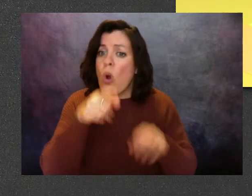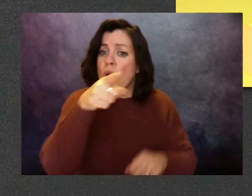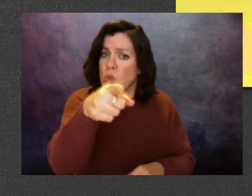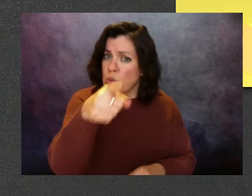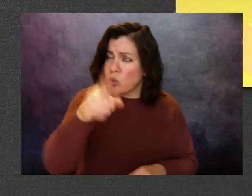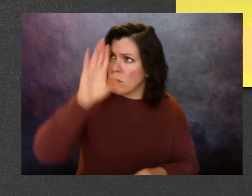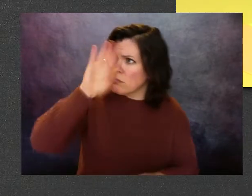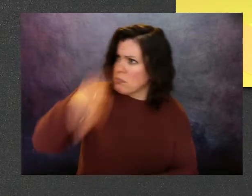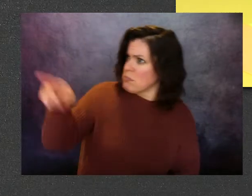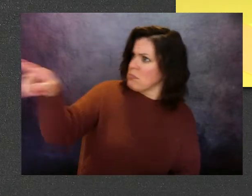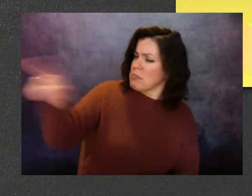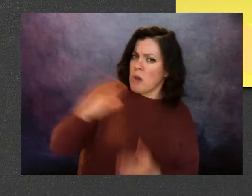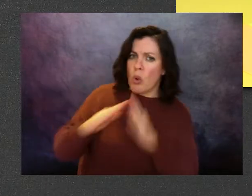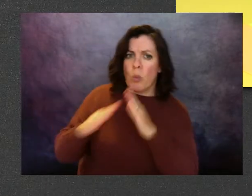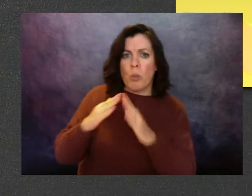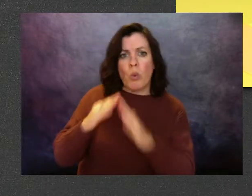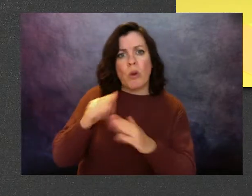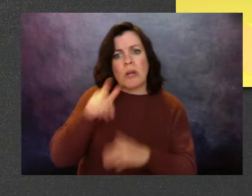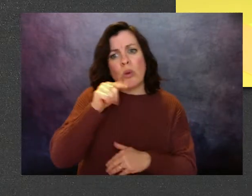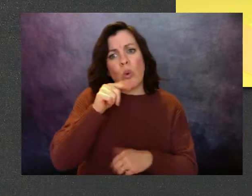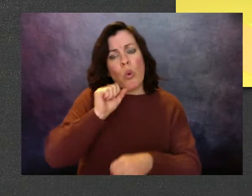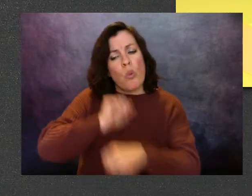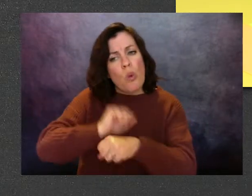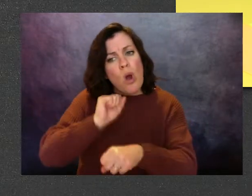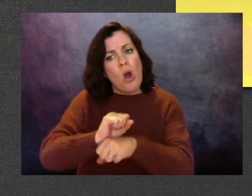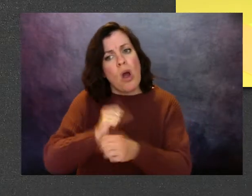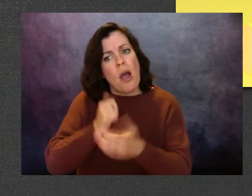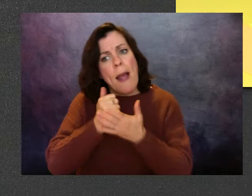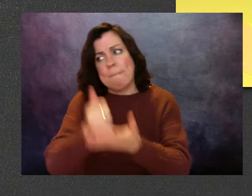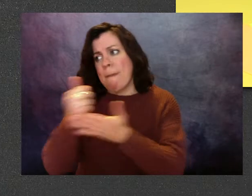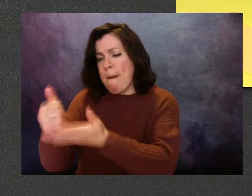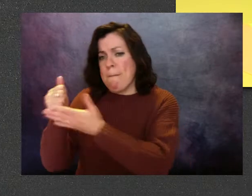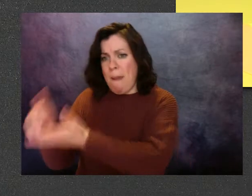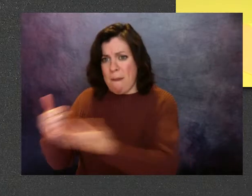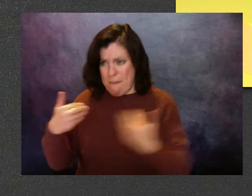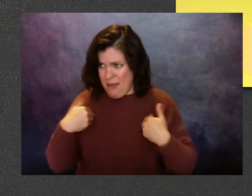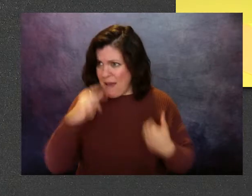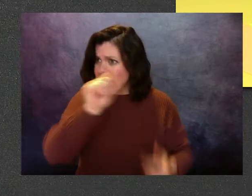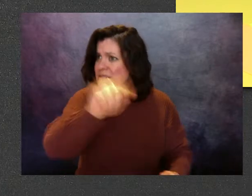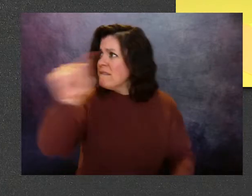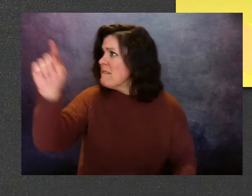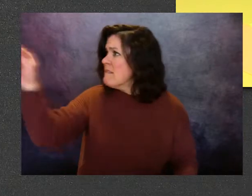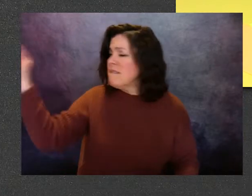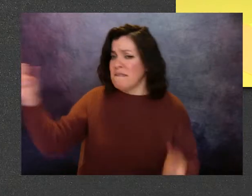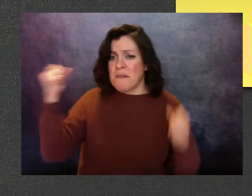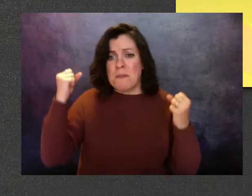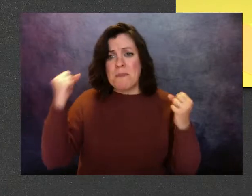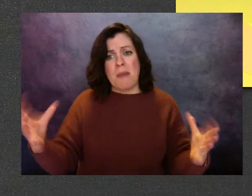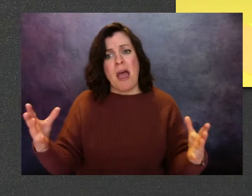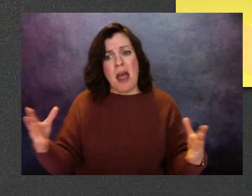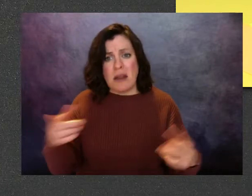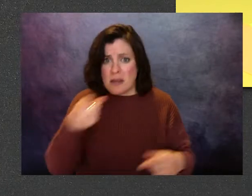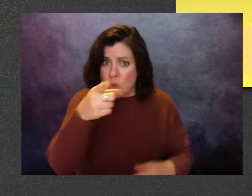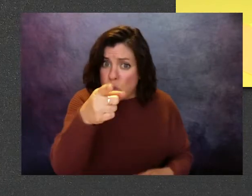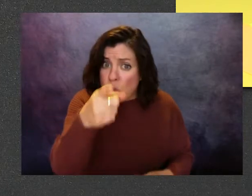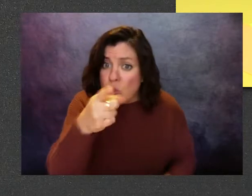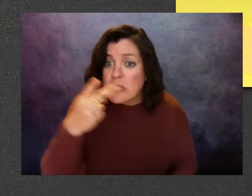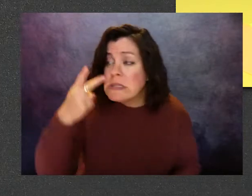So thank you to all of the community members out there. My friends at home, make sure you say thank you to all those community helpers